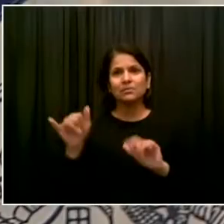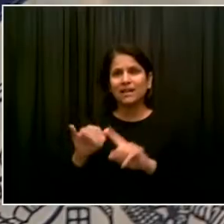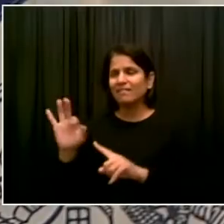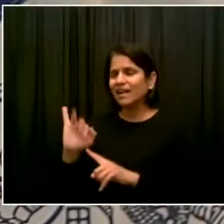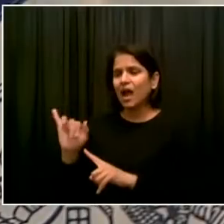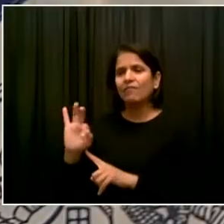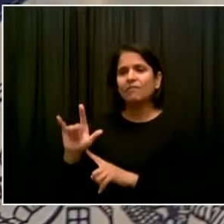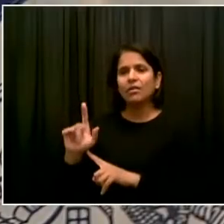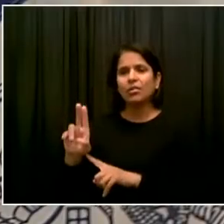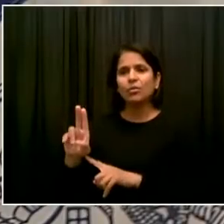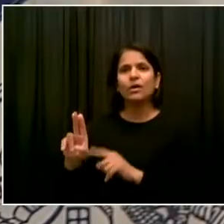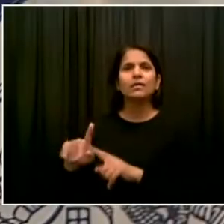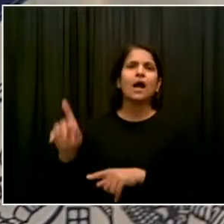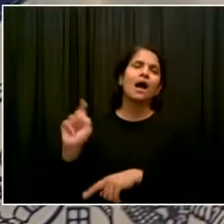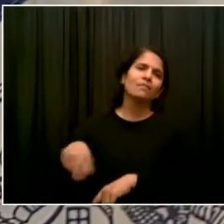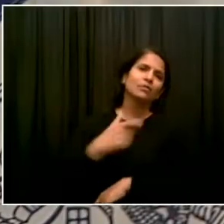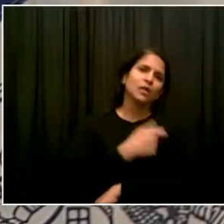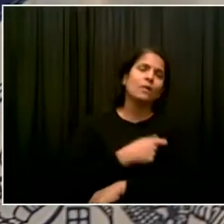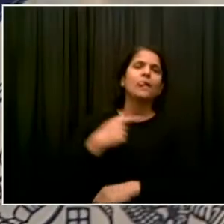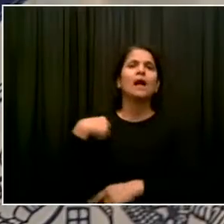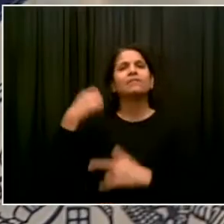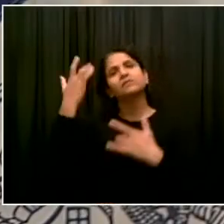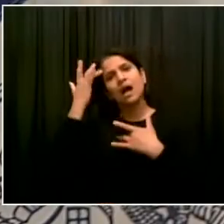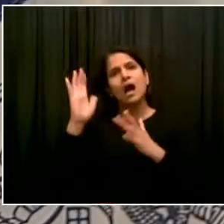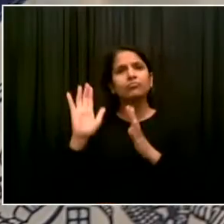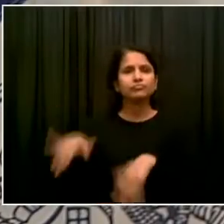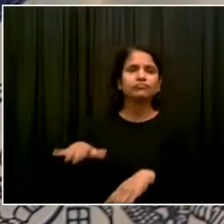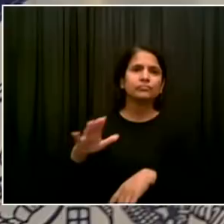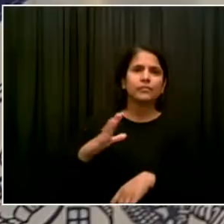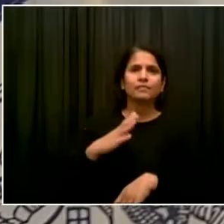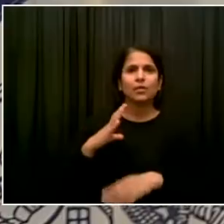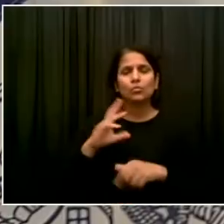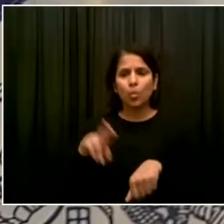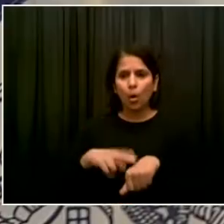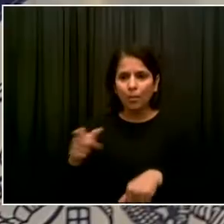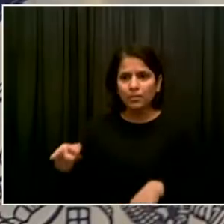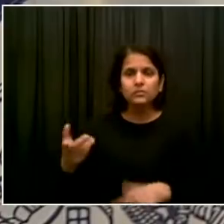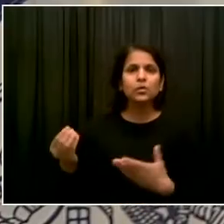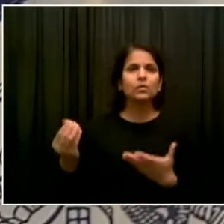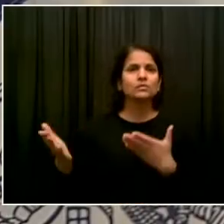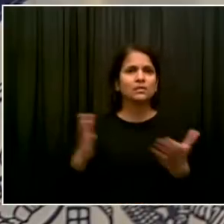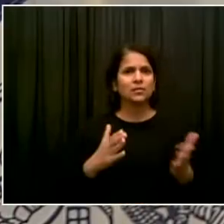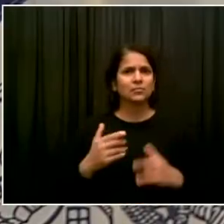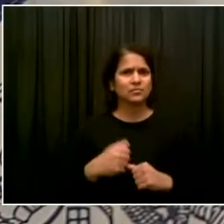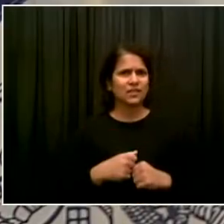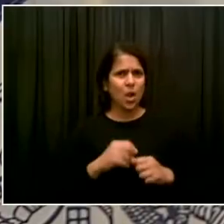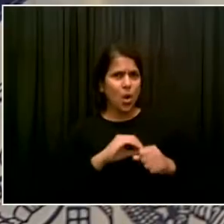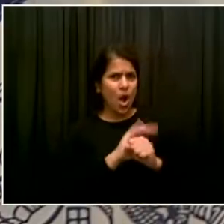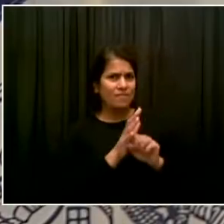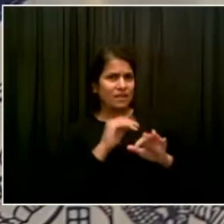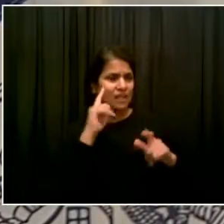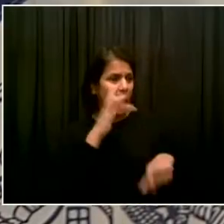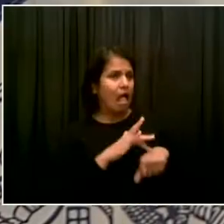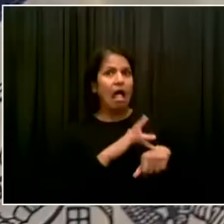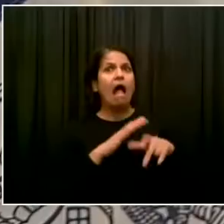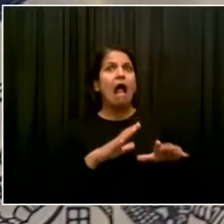YORKERS EXPECT IN TERMS OF THE REGULAR FLU SEASON WHERE THEY GET VACCINATED EVERY YEAR AND PEOPLE ARE GOING TO GET